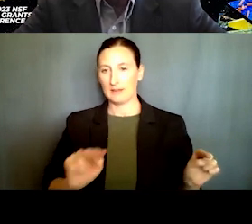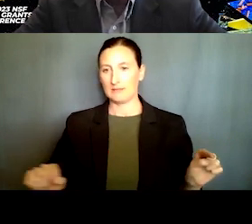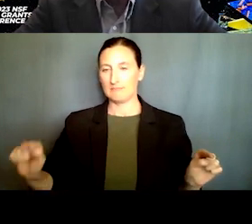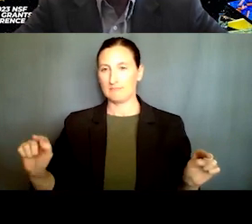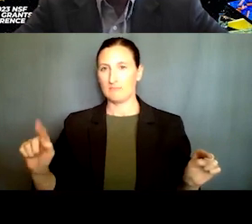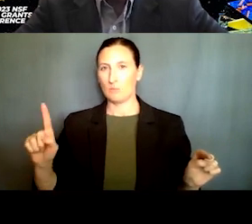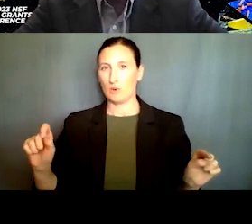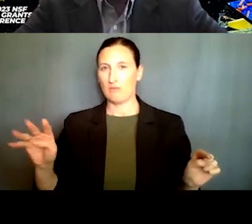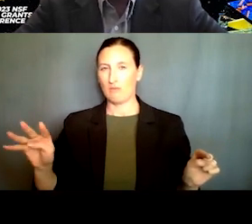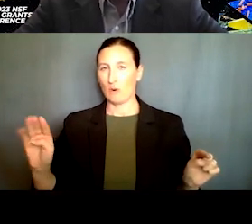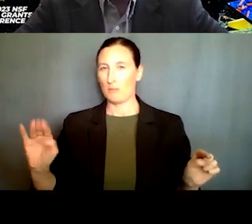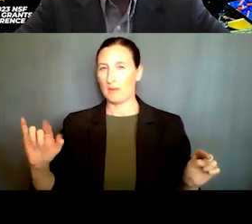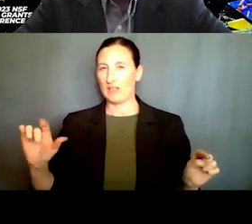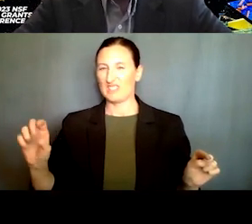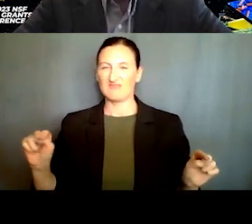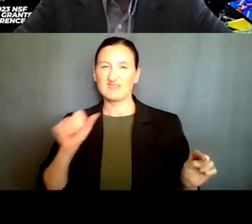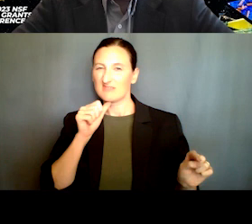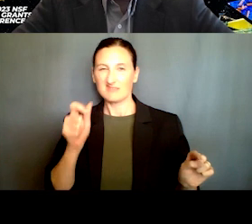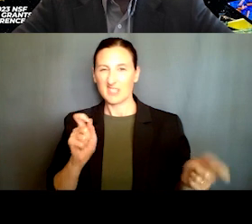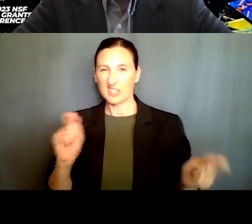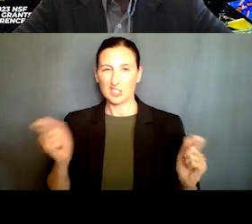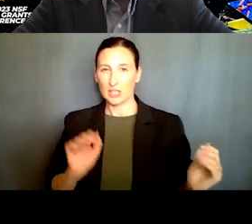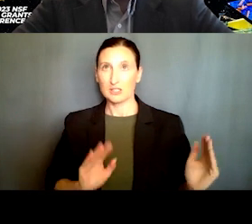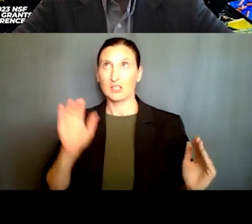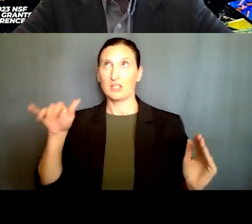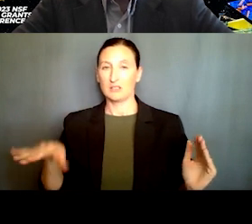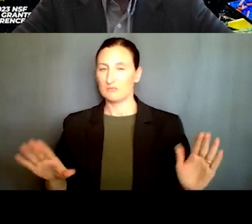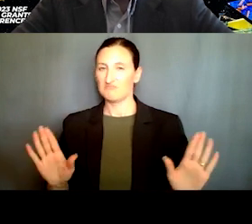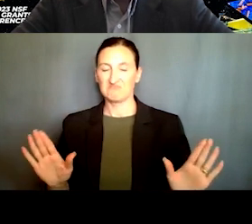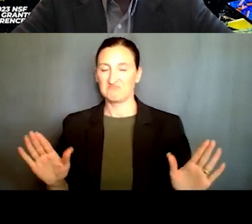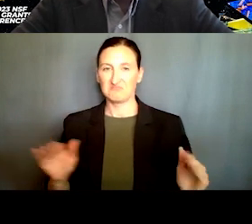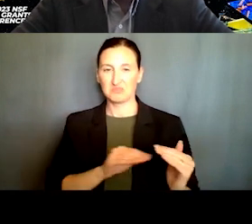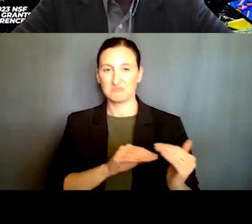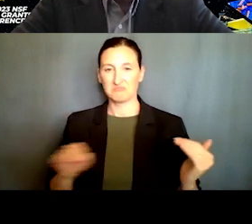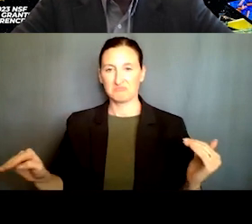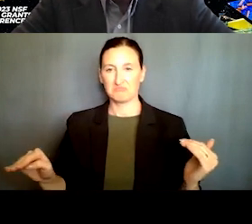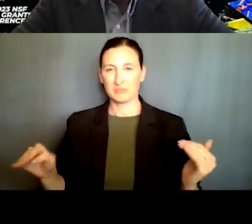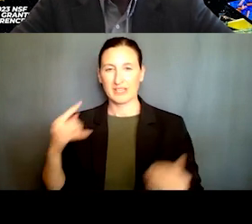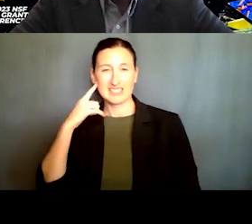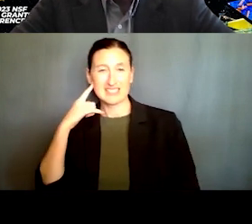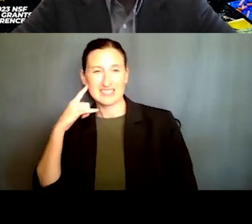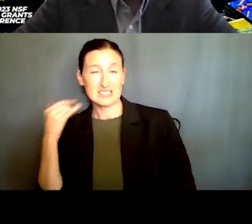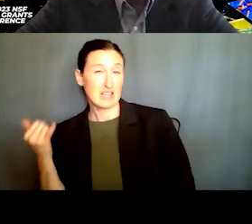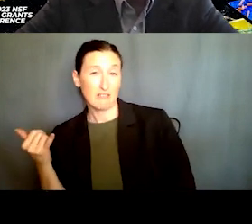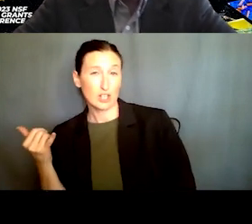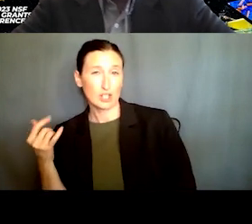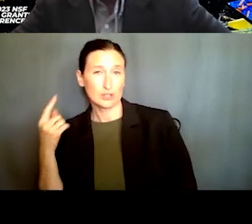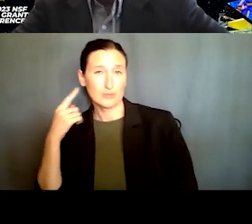So it really hasn't changed that much. I guess a silver color. It's hard to say what color that is,